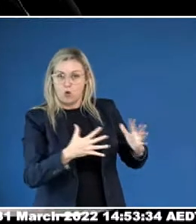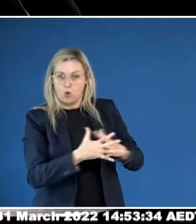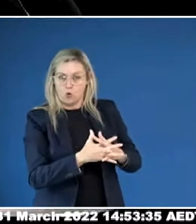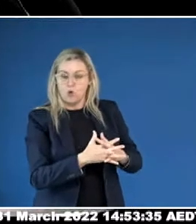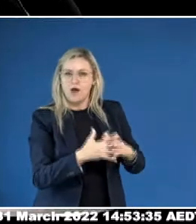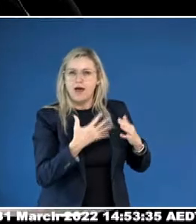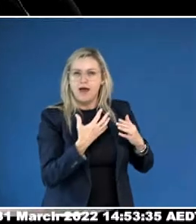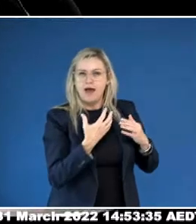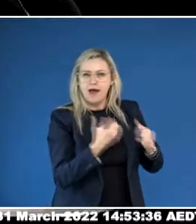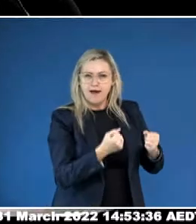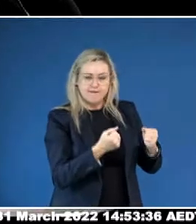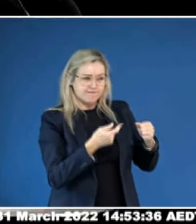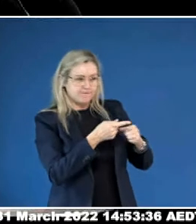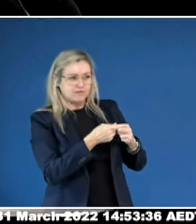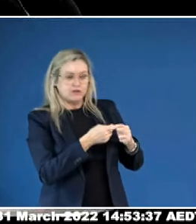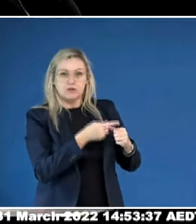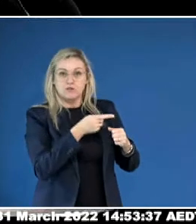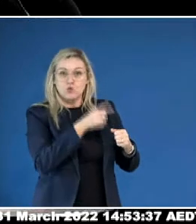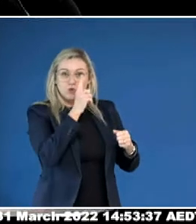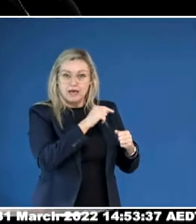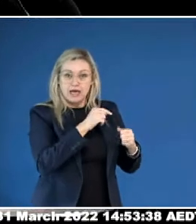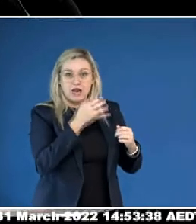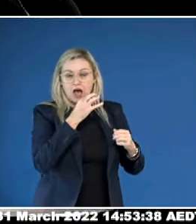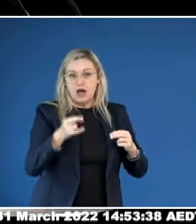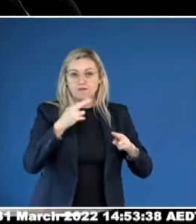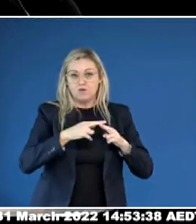to be able to apply for an apprehended violence order 24 hours a day online.